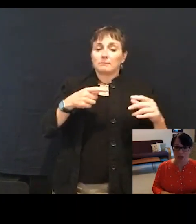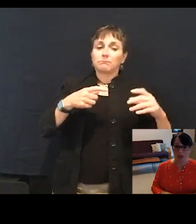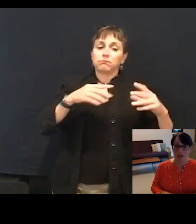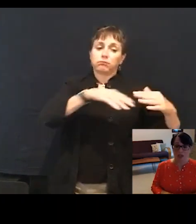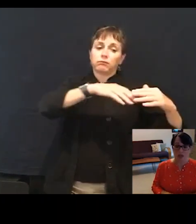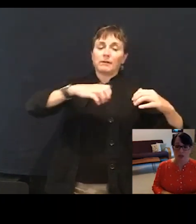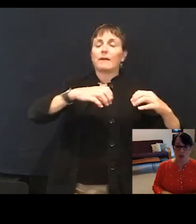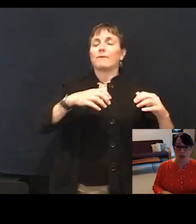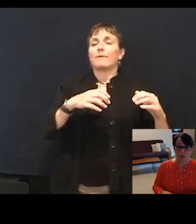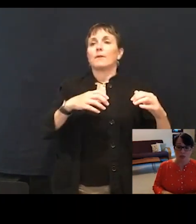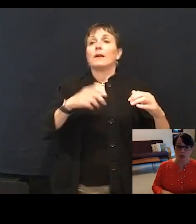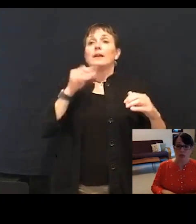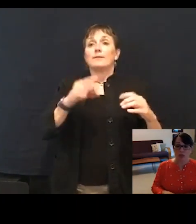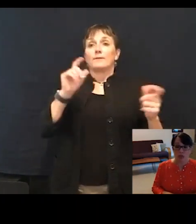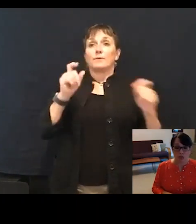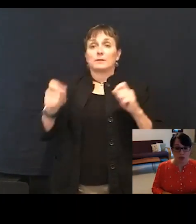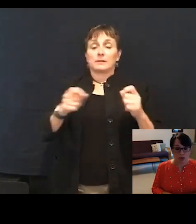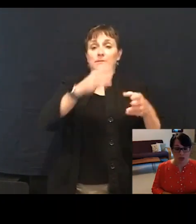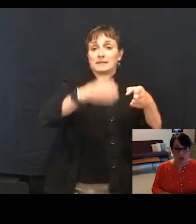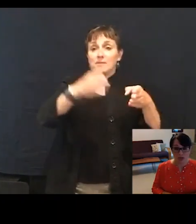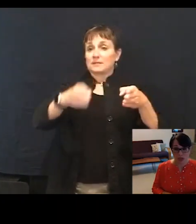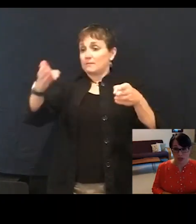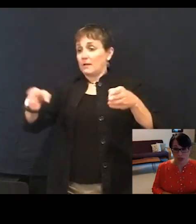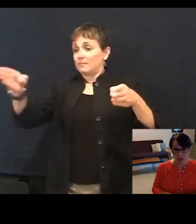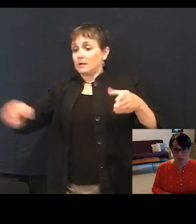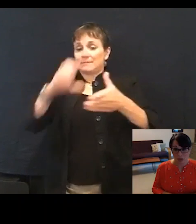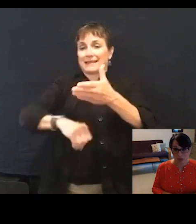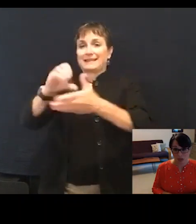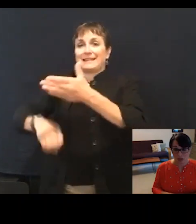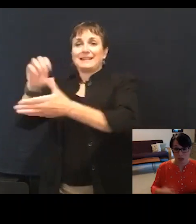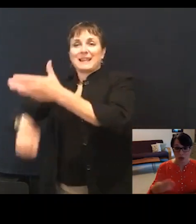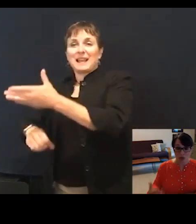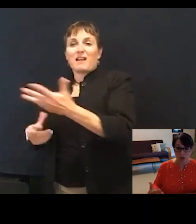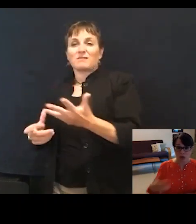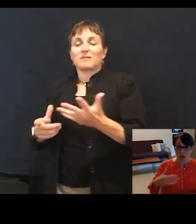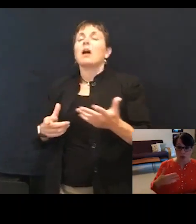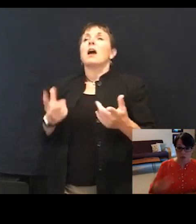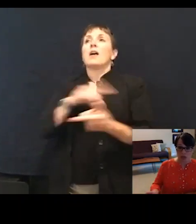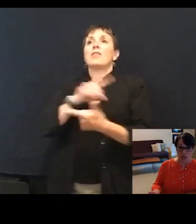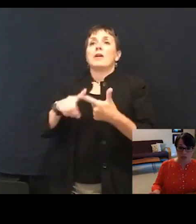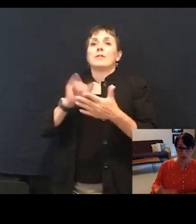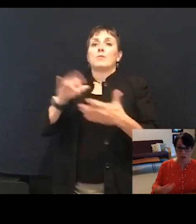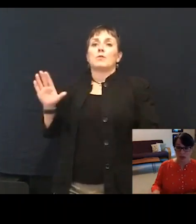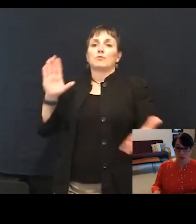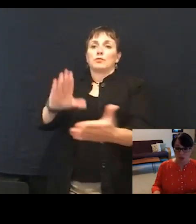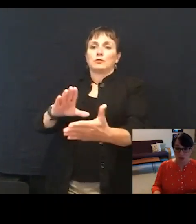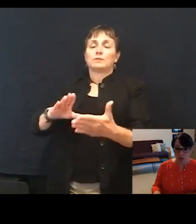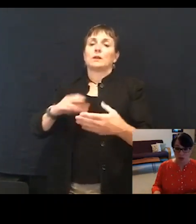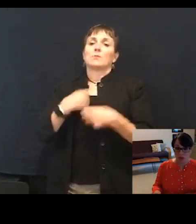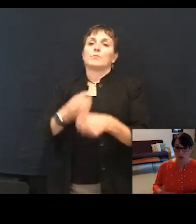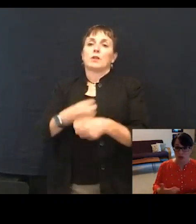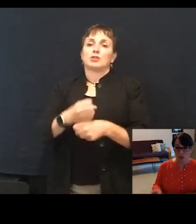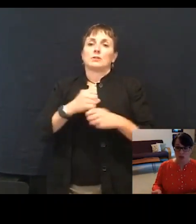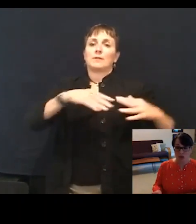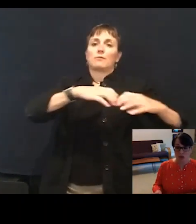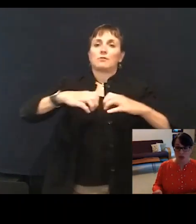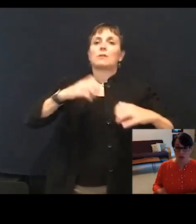to reduce the production of that truncated protein. And we hope once we get into our in vivo experiments, that we'll show that the production